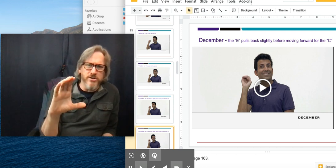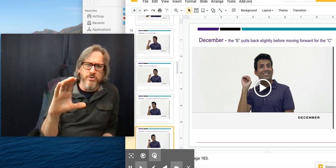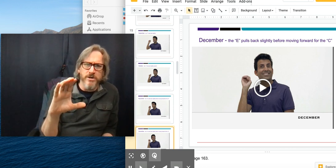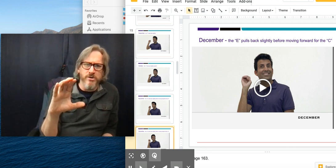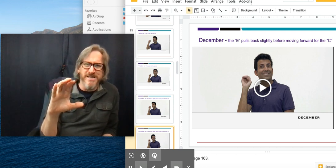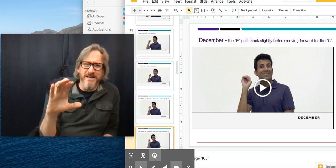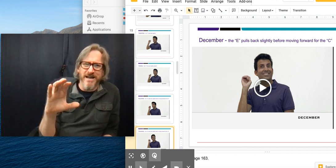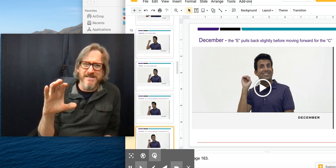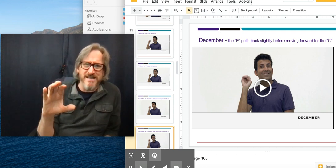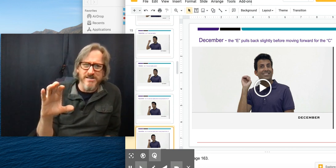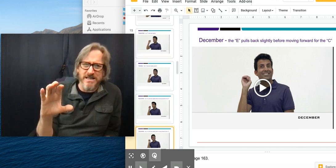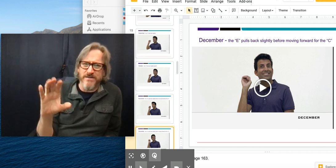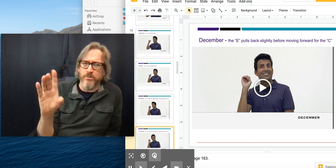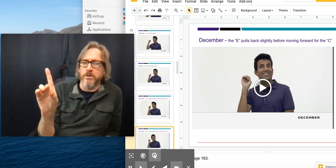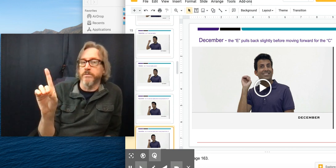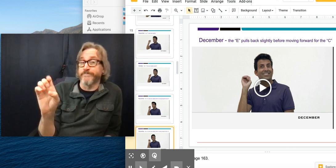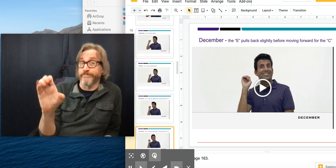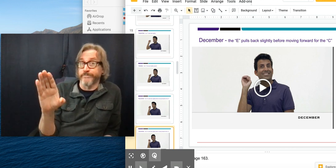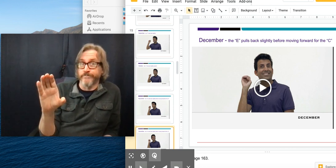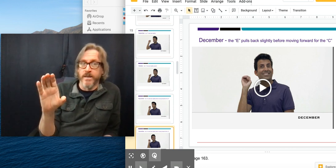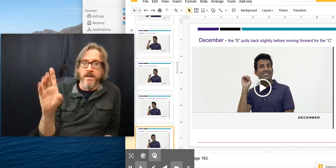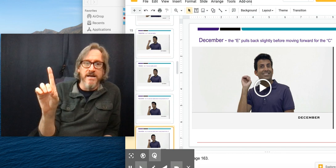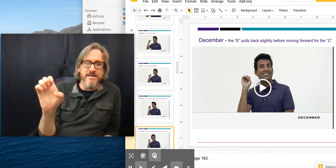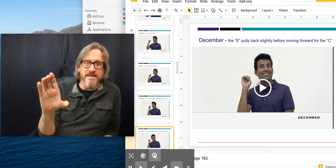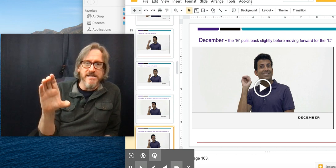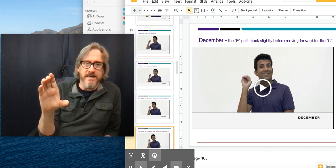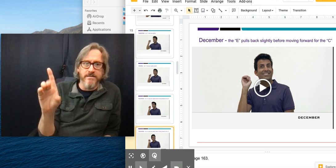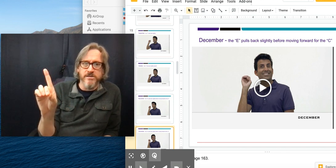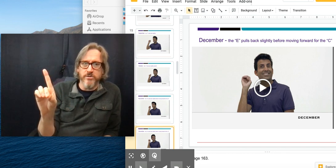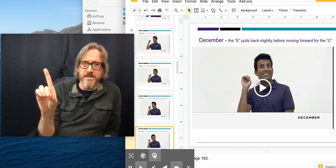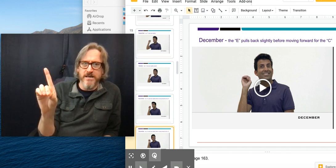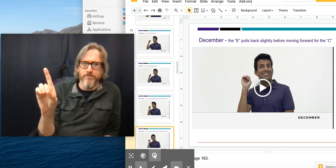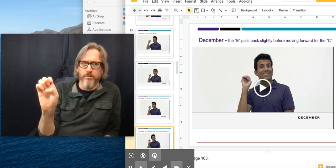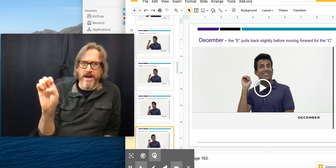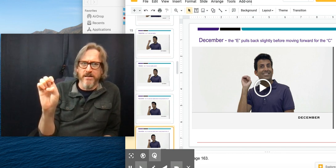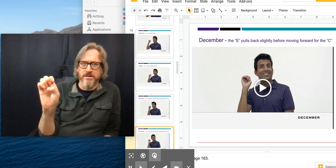ay don't do it in New Zealand accent sounds like a different word DEC so D pull back a